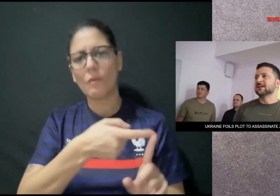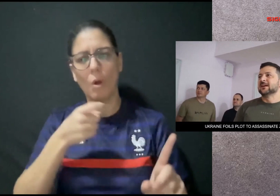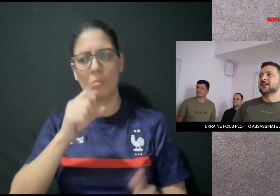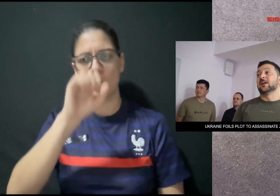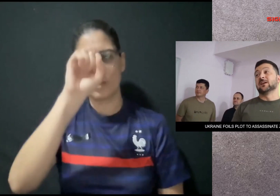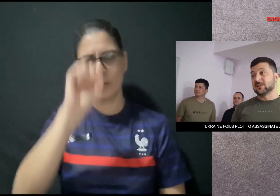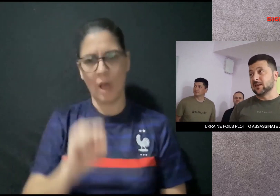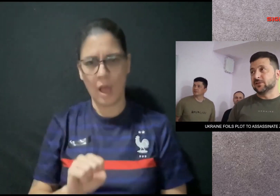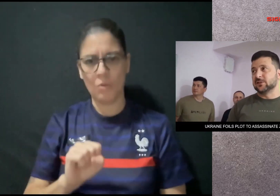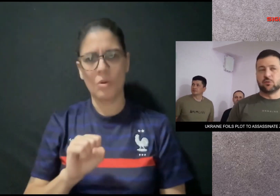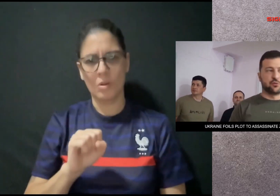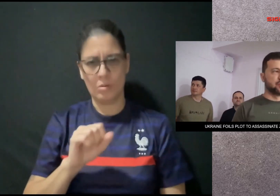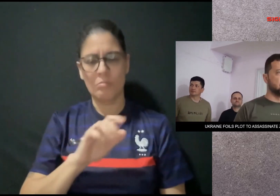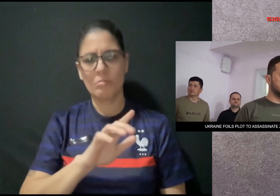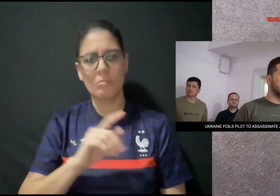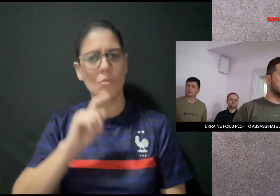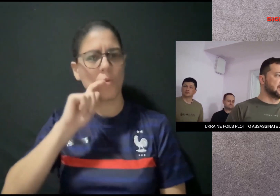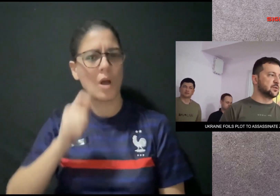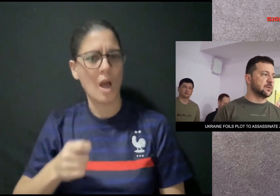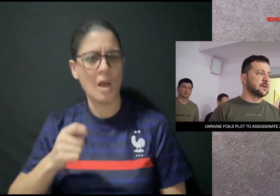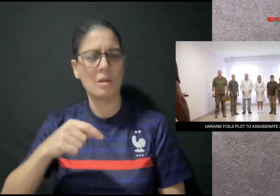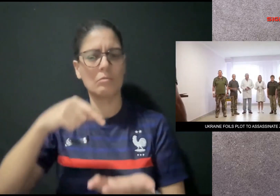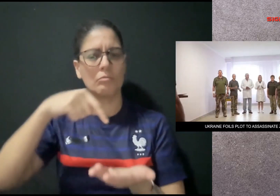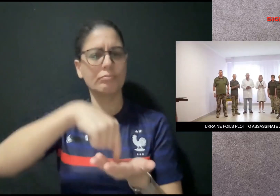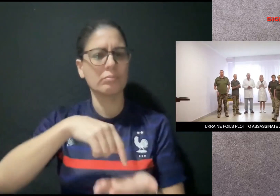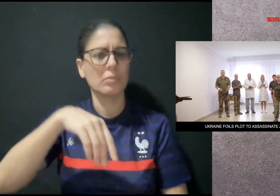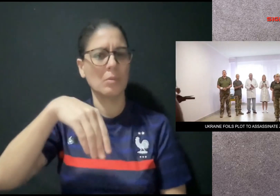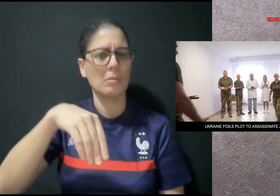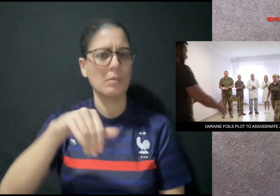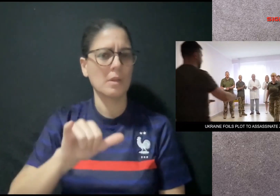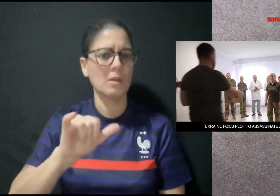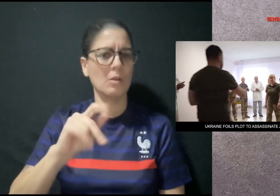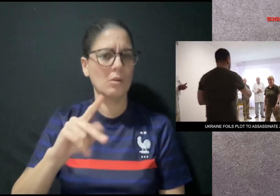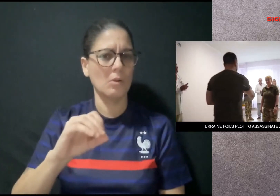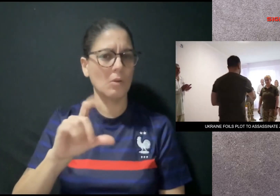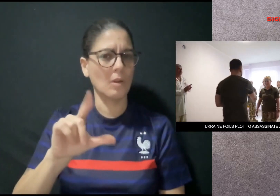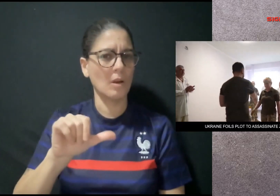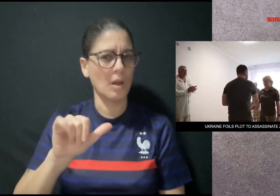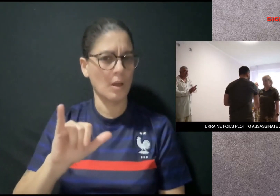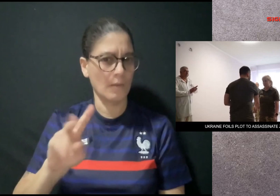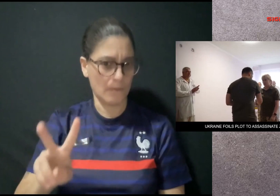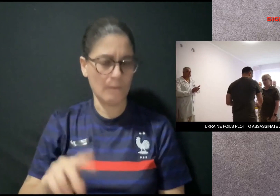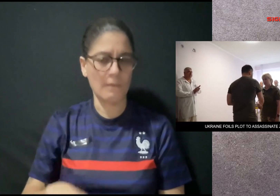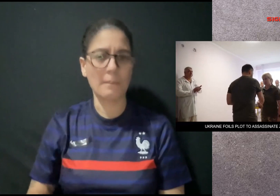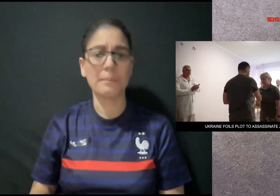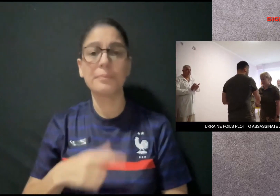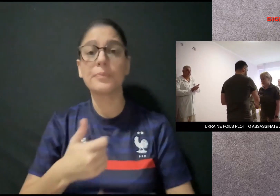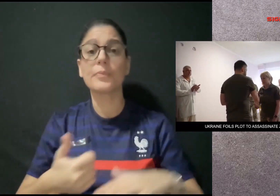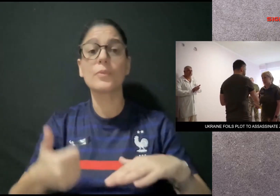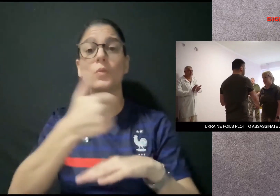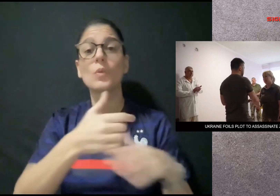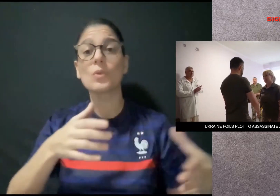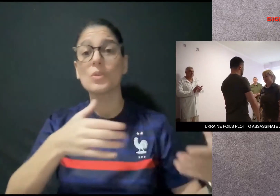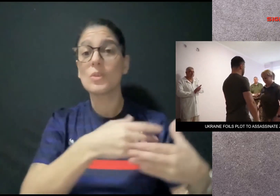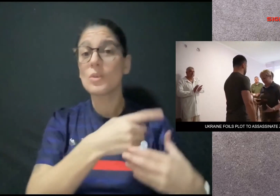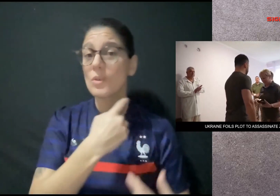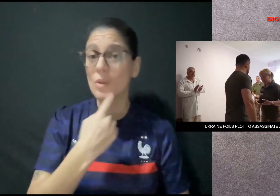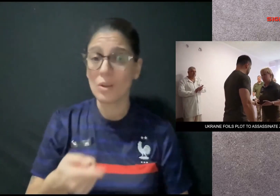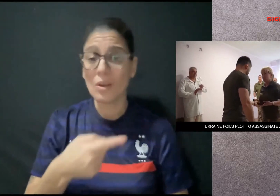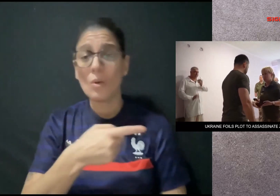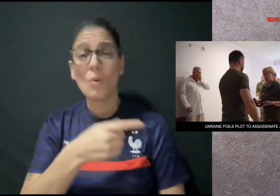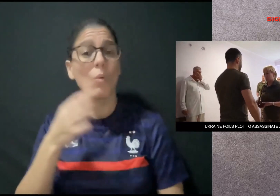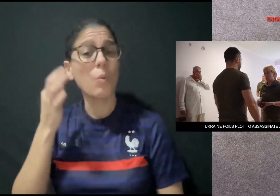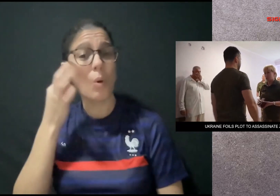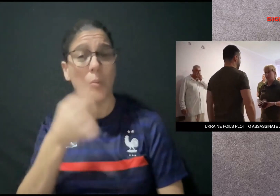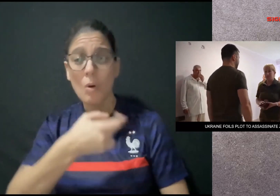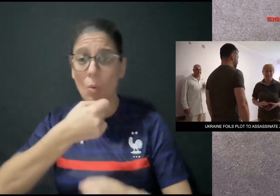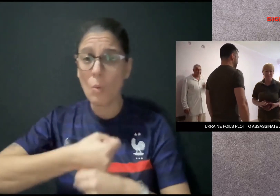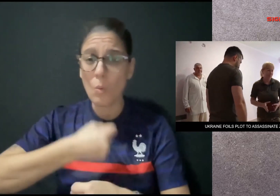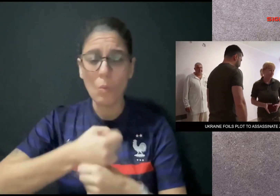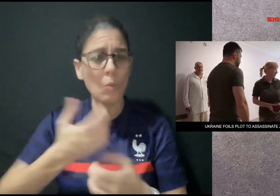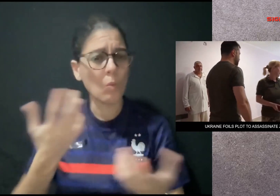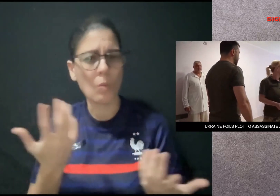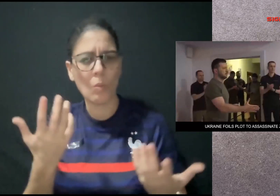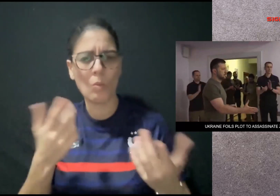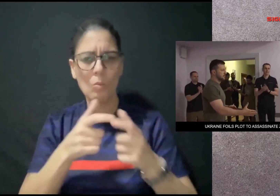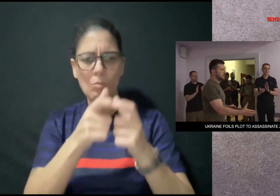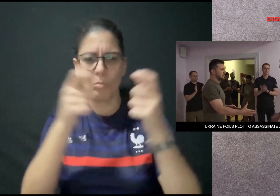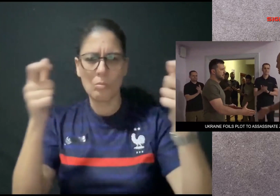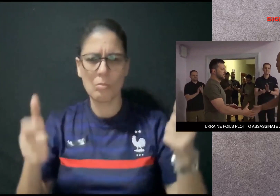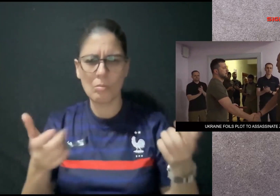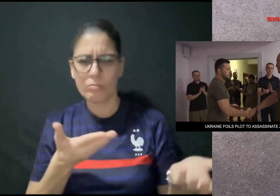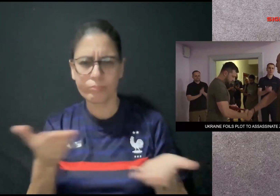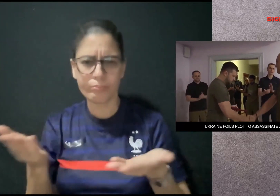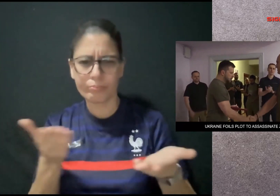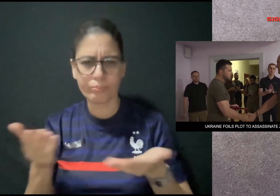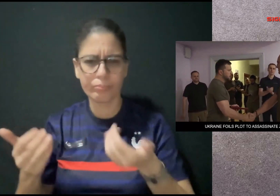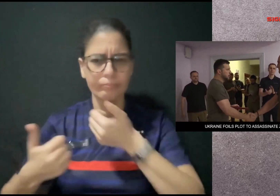say she's from the southern Ukrainian region of Mykolaiv authorities say the woman works